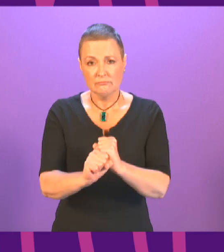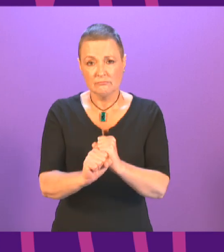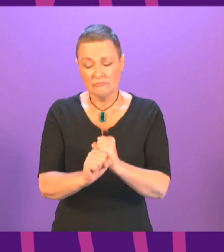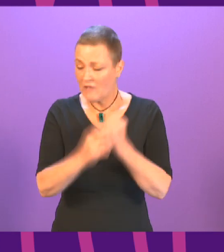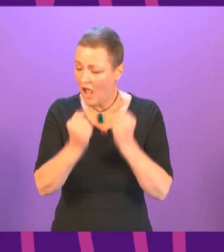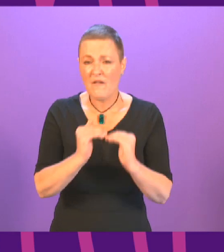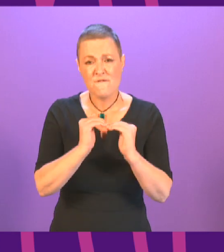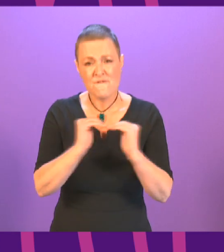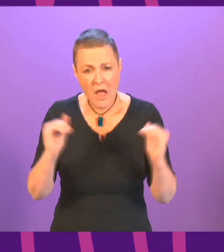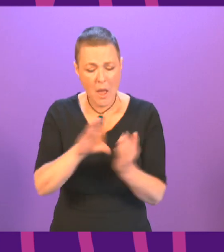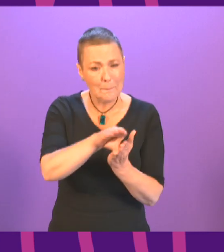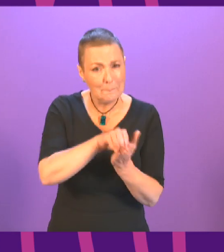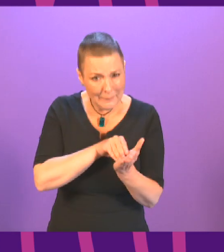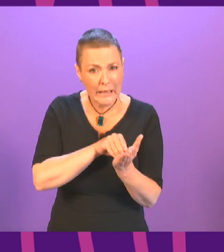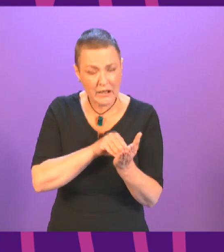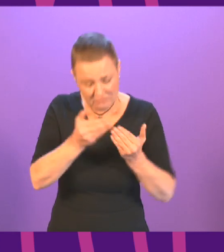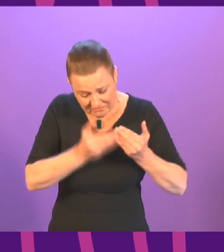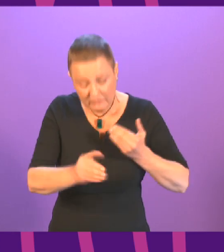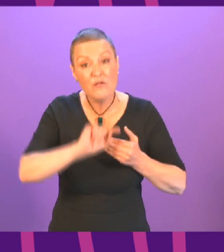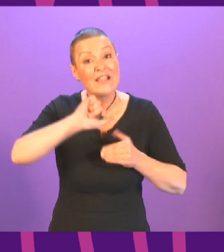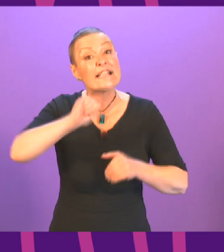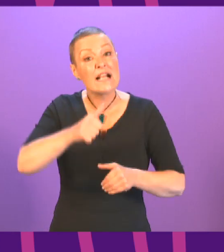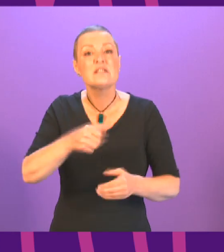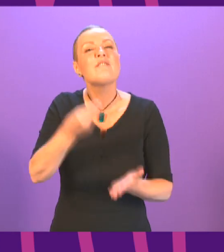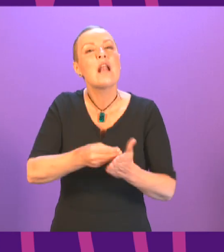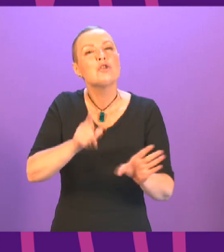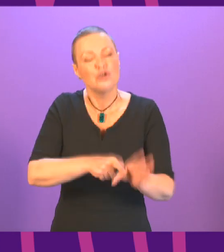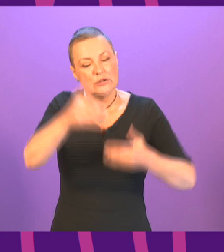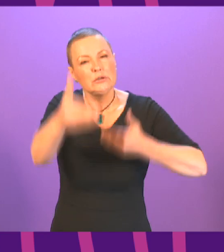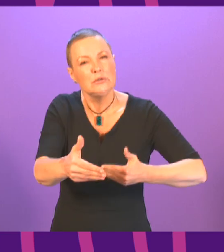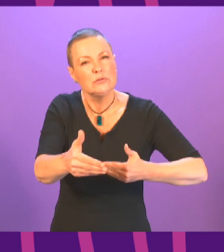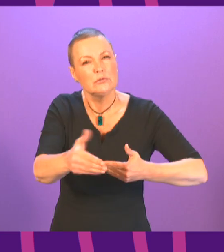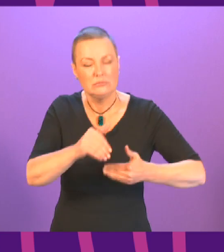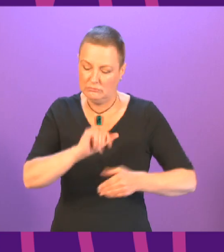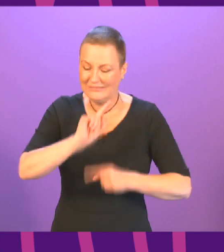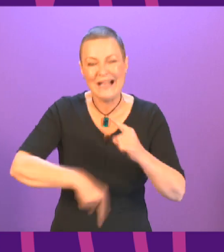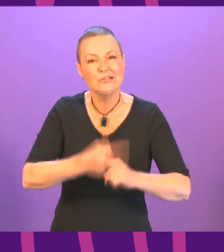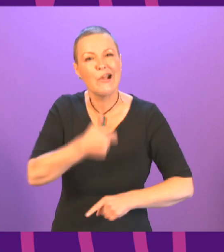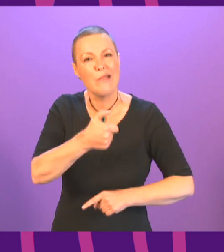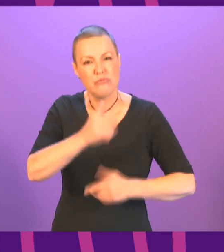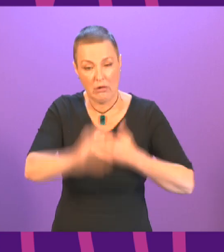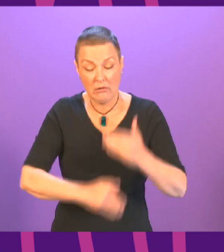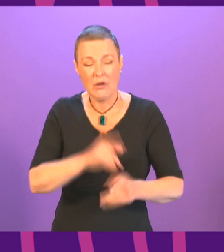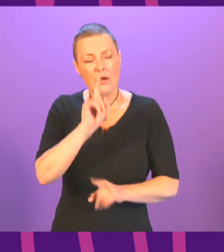a fair pay deal for staff in the next financial year. In the present context, “fairness”